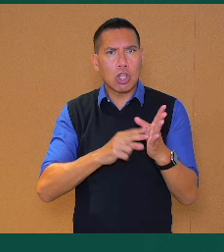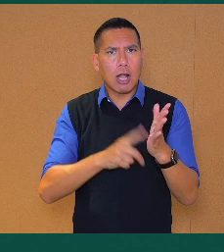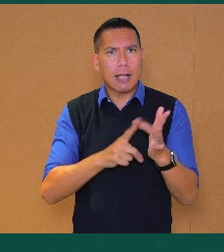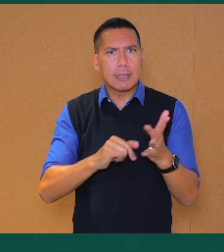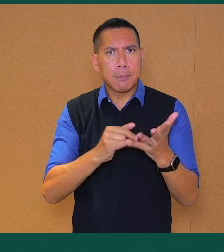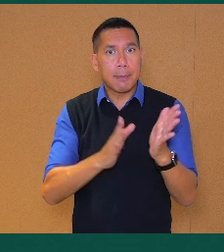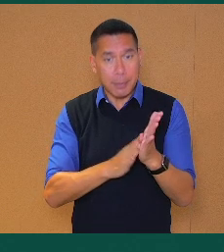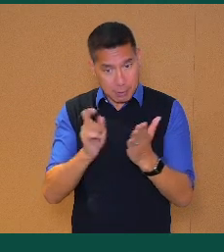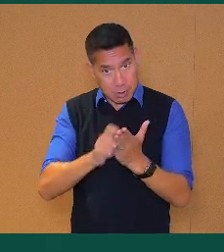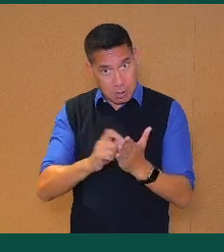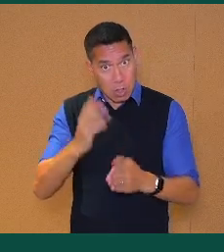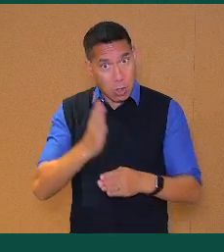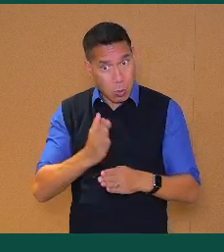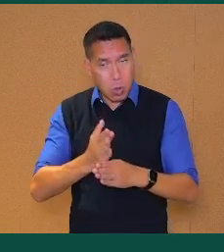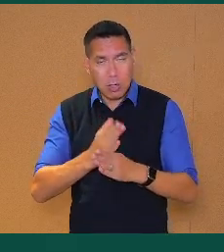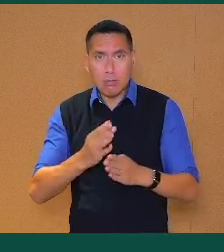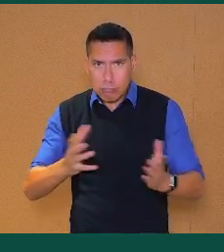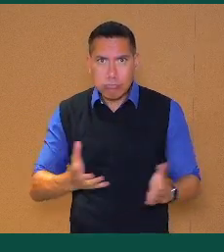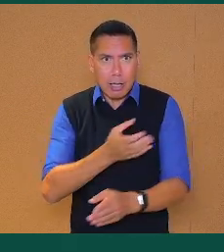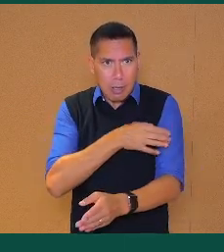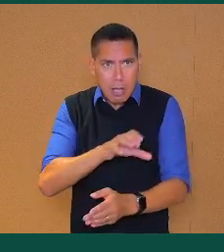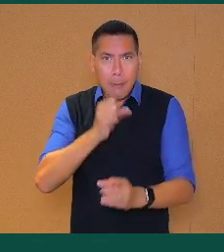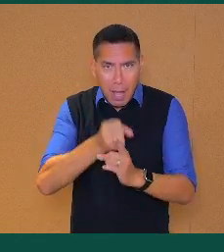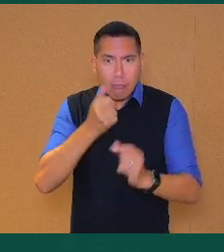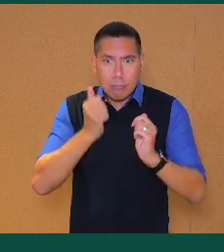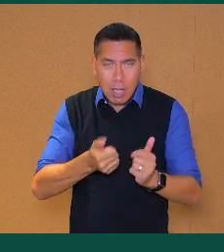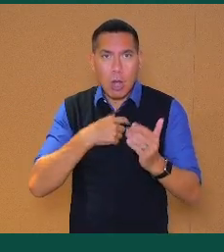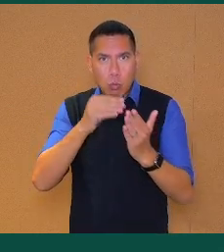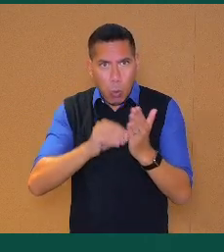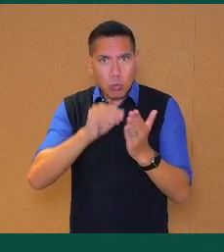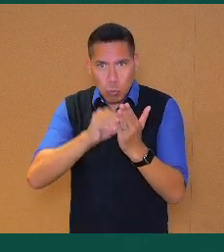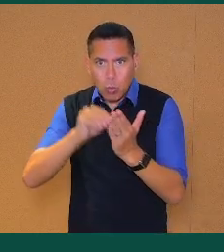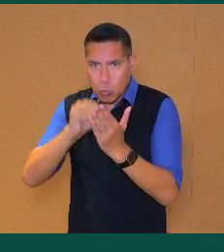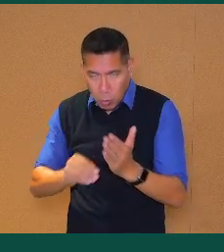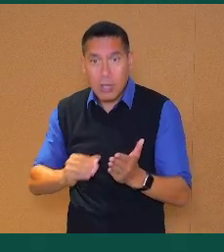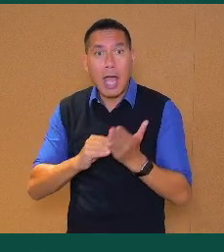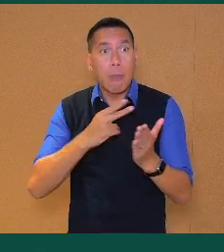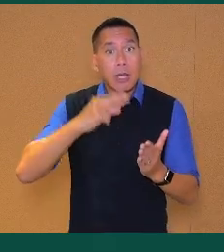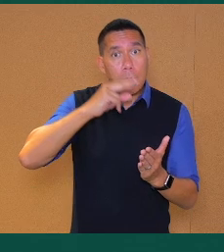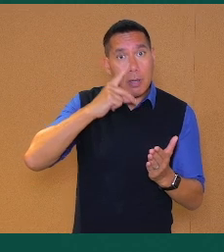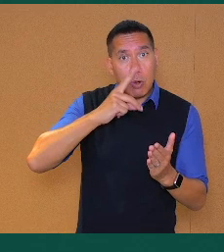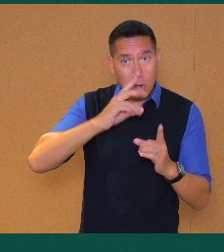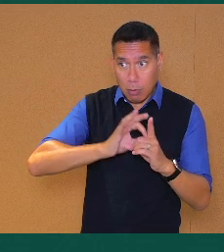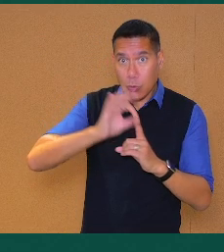This category recognises a Victorian journalist that has delivered in -- impactful and important reporting, helping people increase control over their